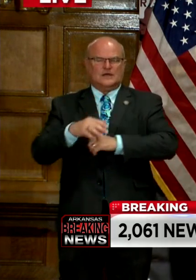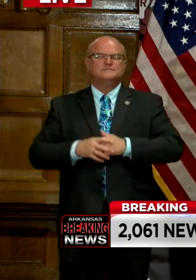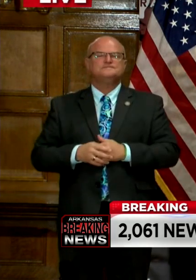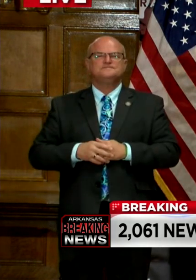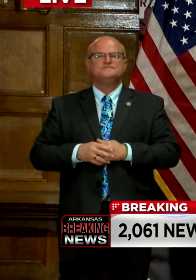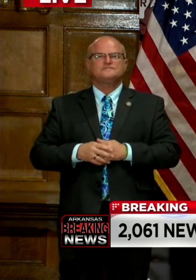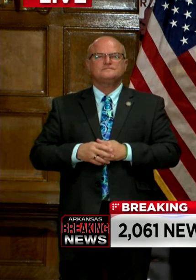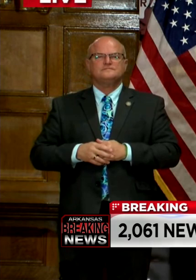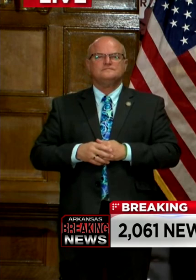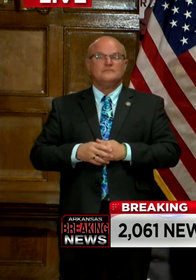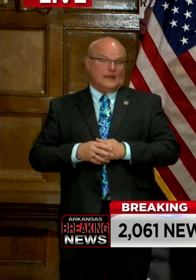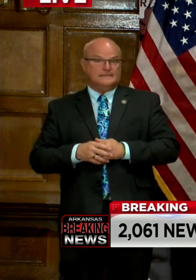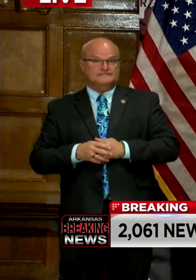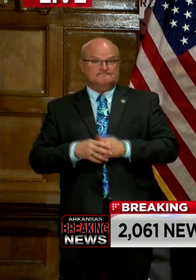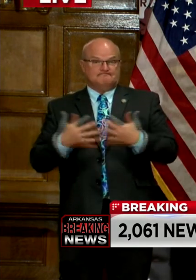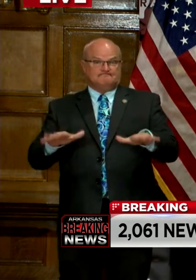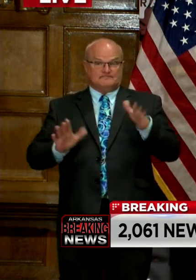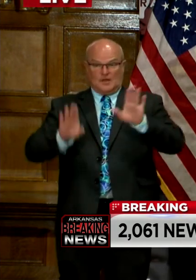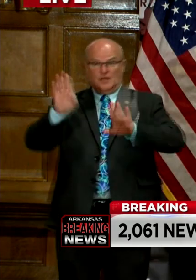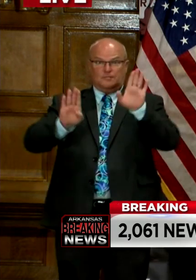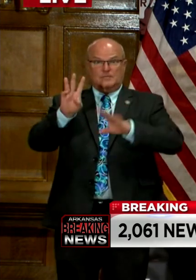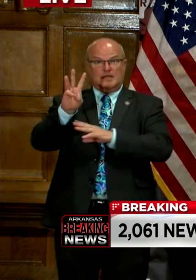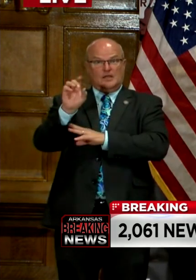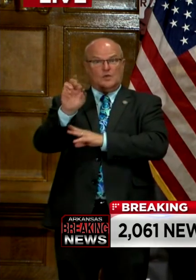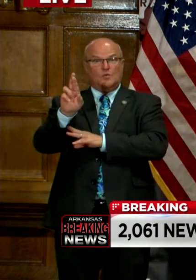SO WHAT STEPS MIGHT BE TAKEN TO